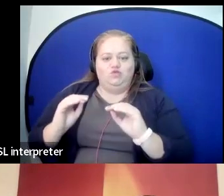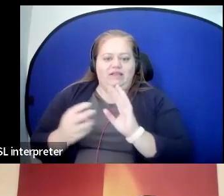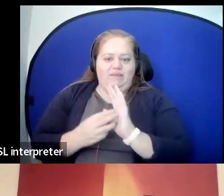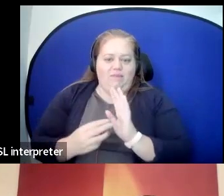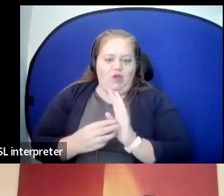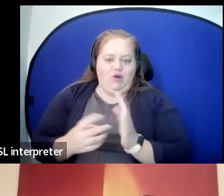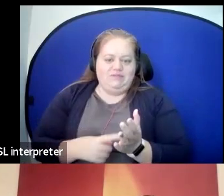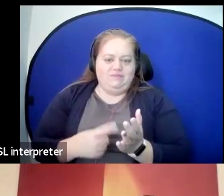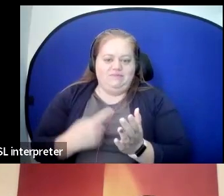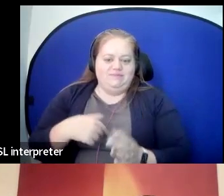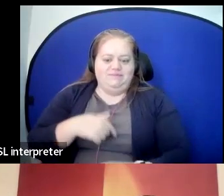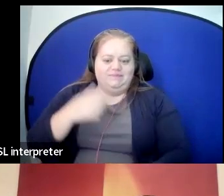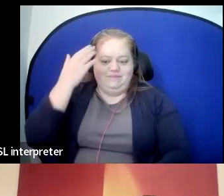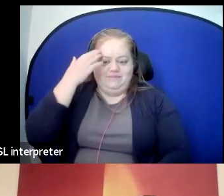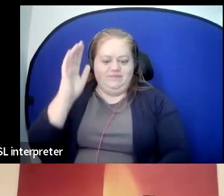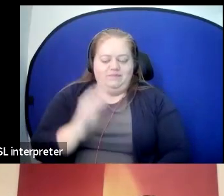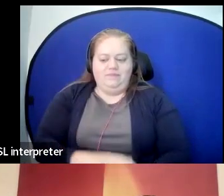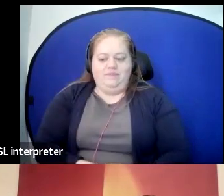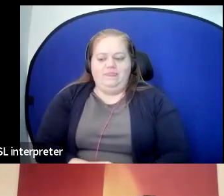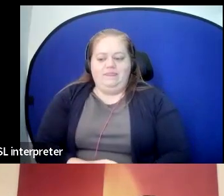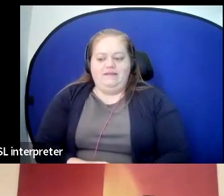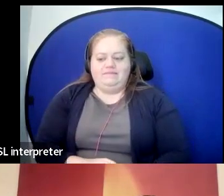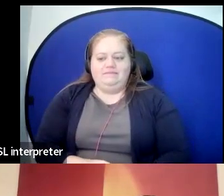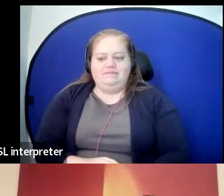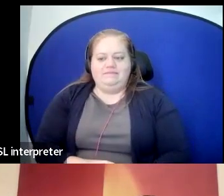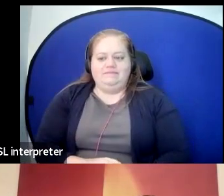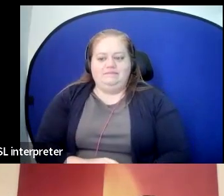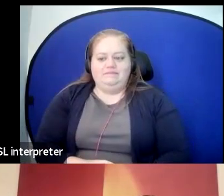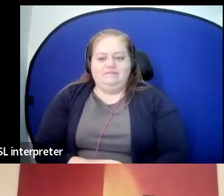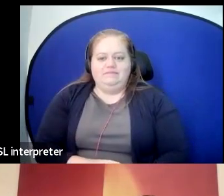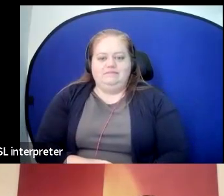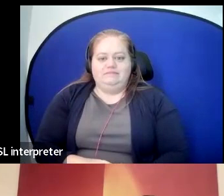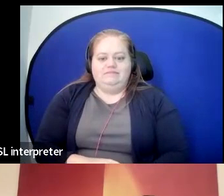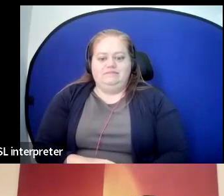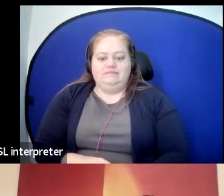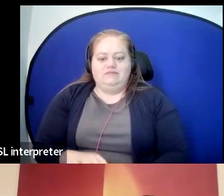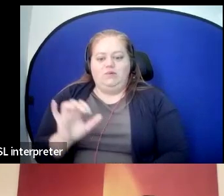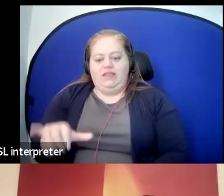But yeah, that's her process.